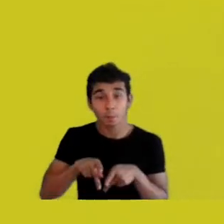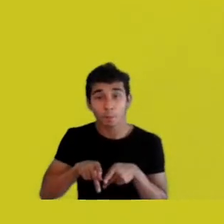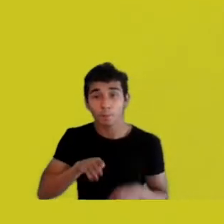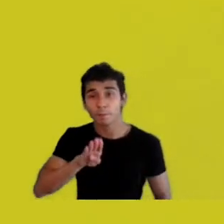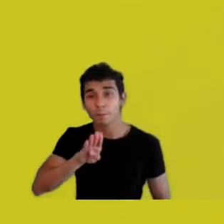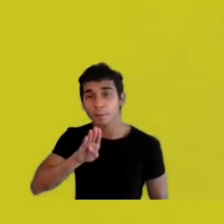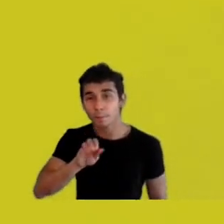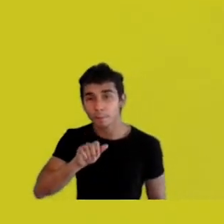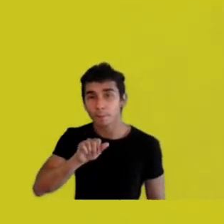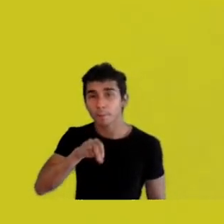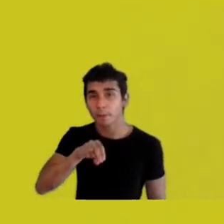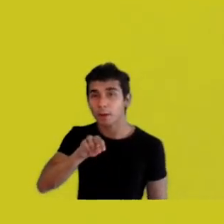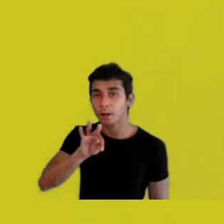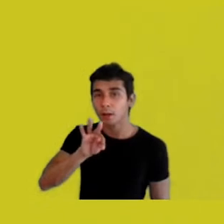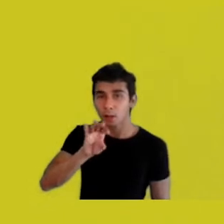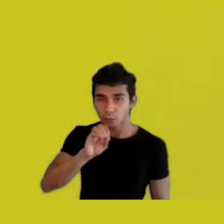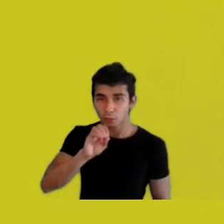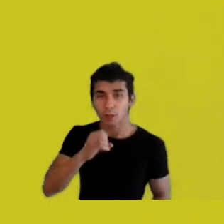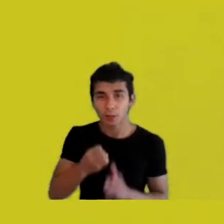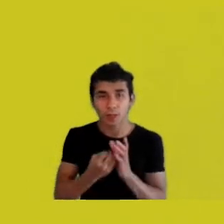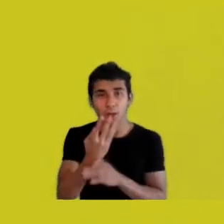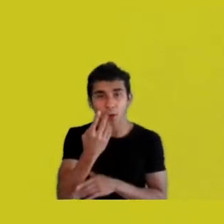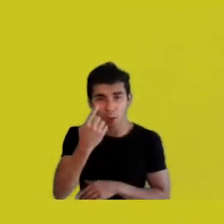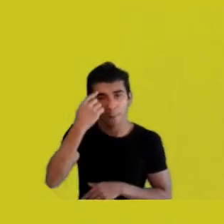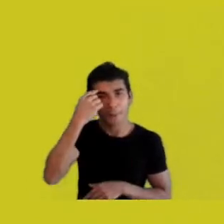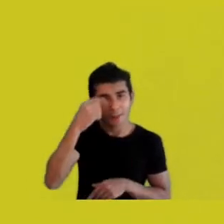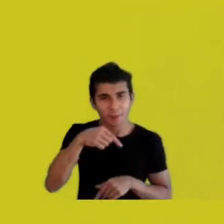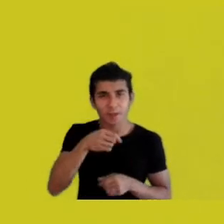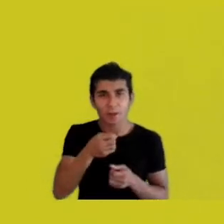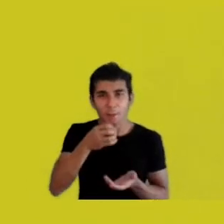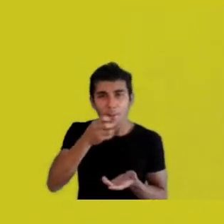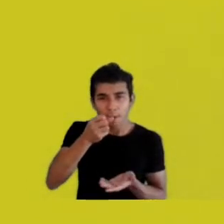and here going beyond the lexical dimension,